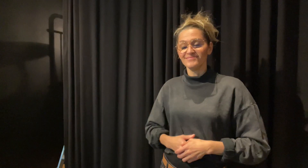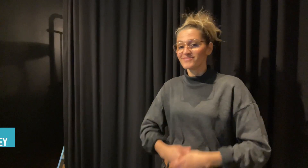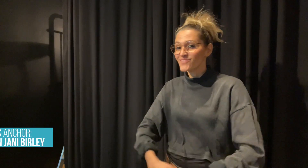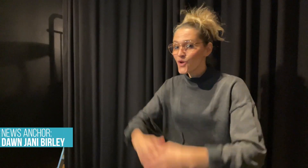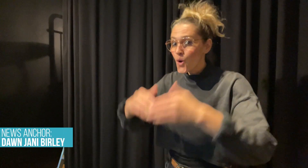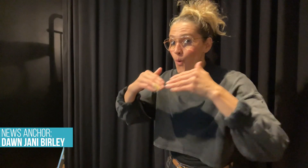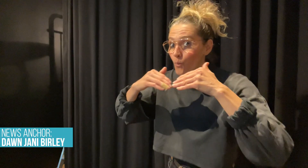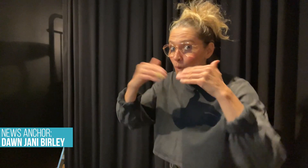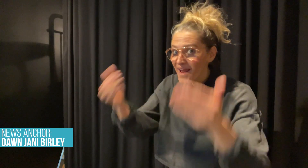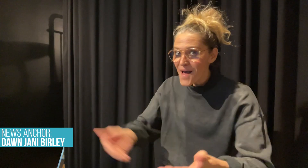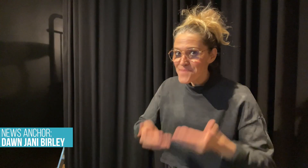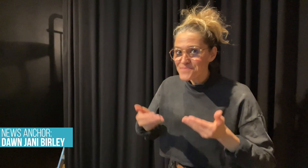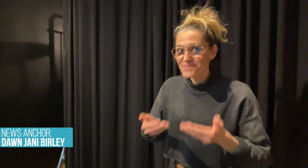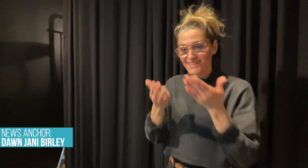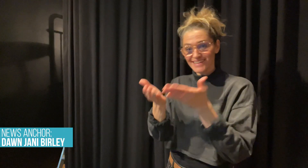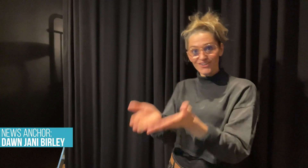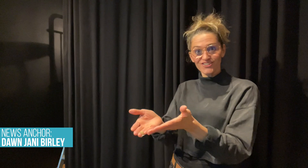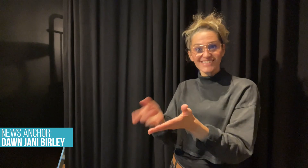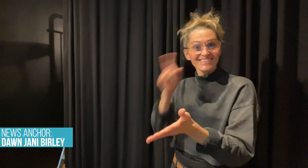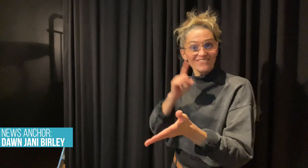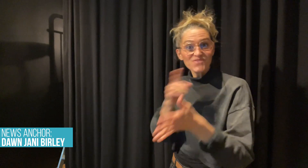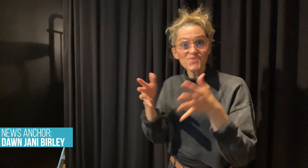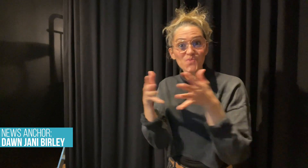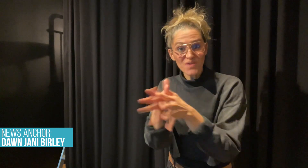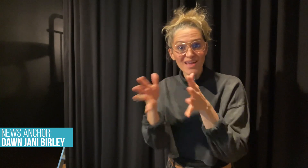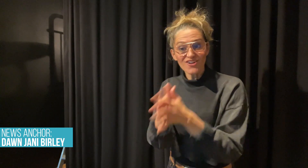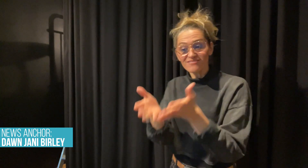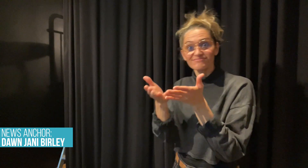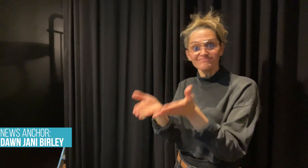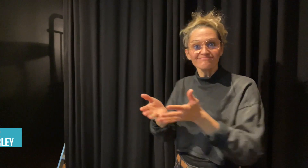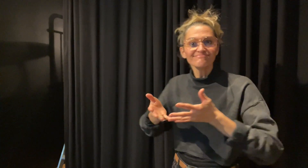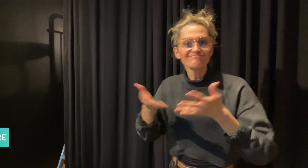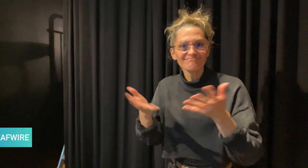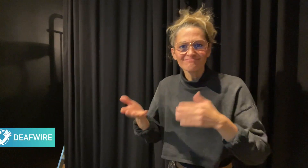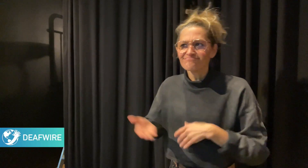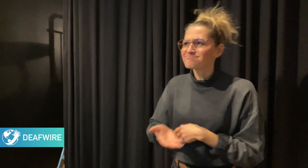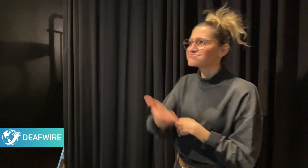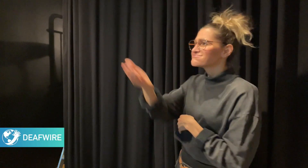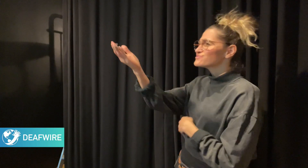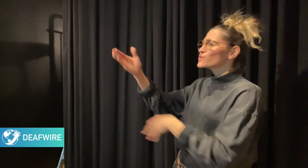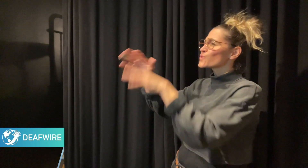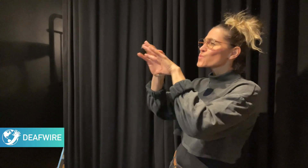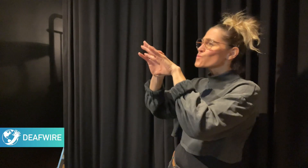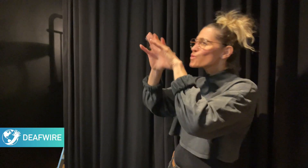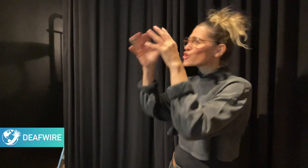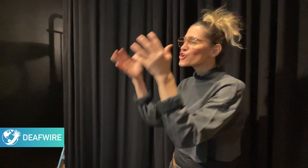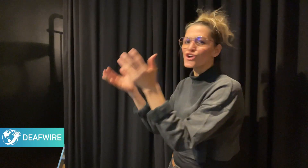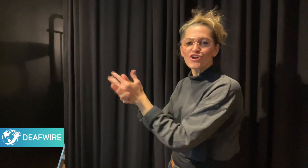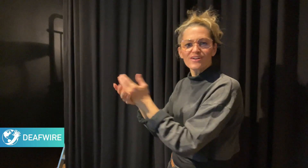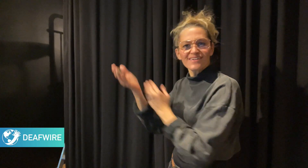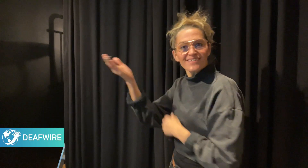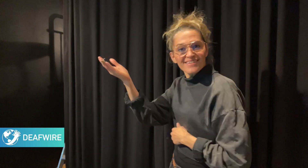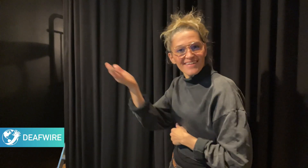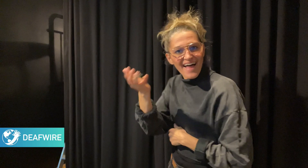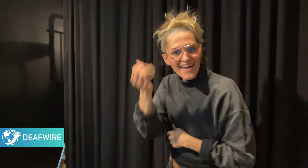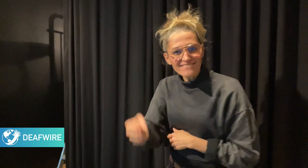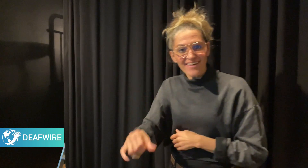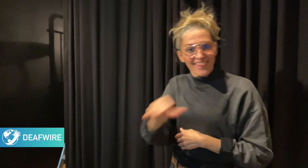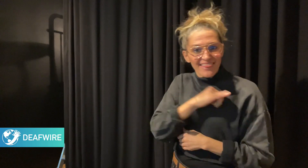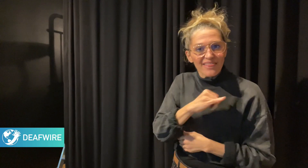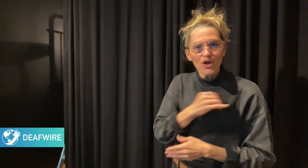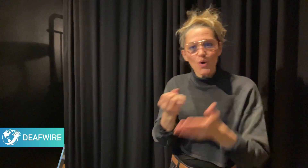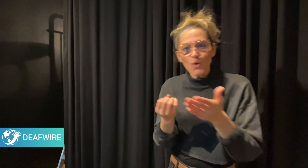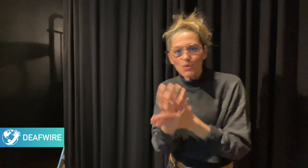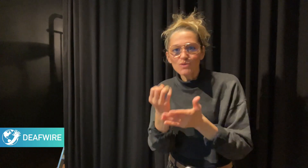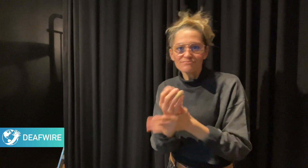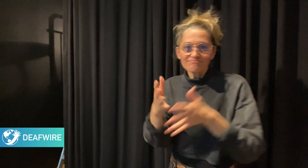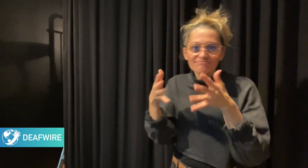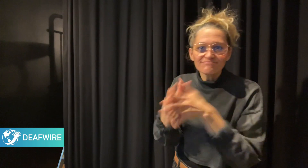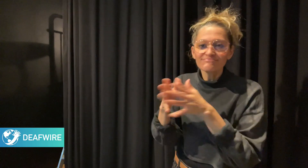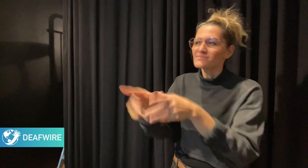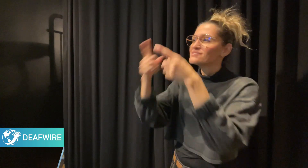Welcome to DeafWire where we share interesting news stories